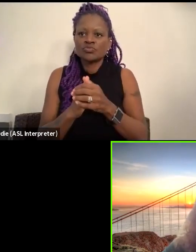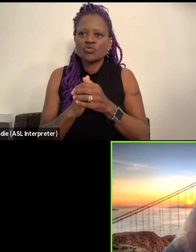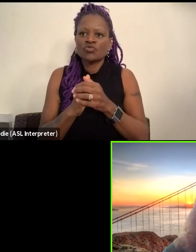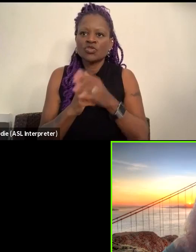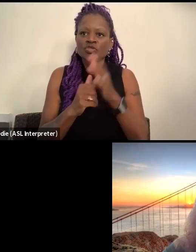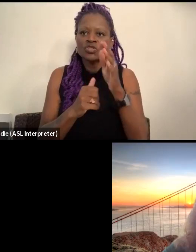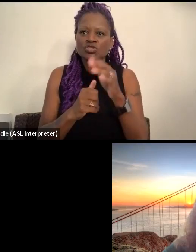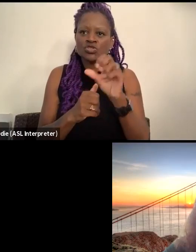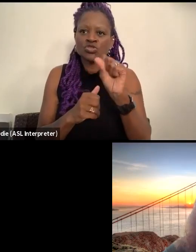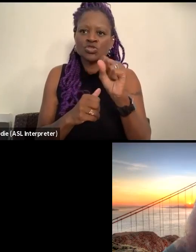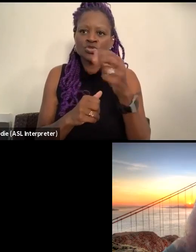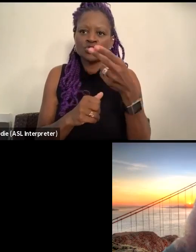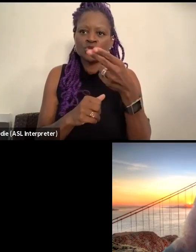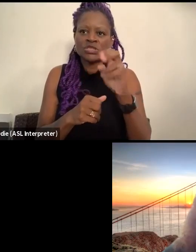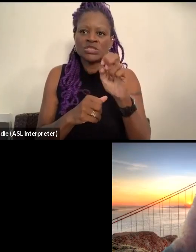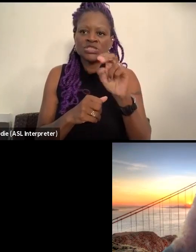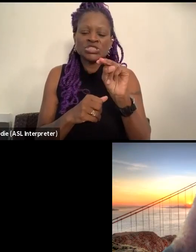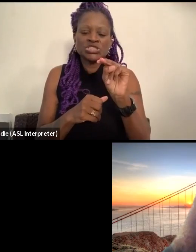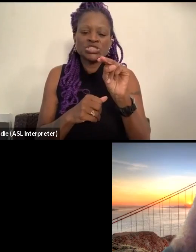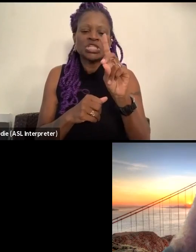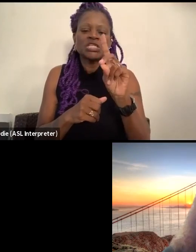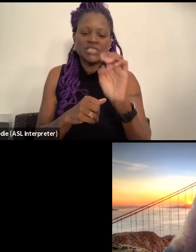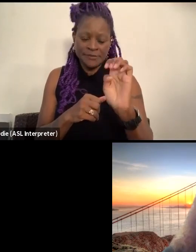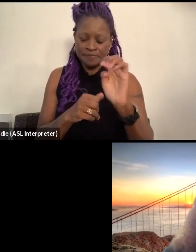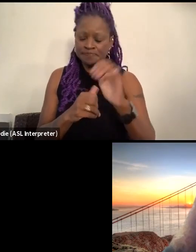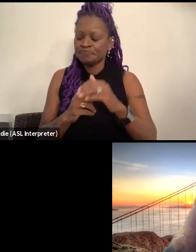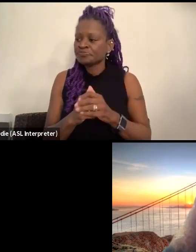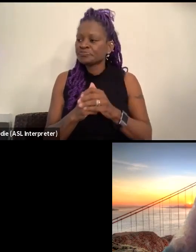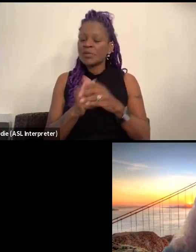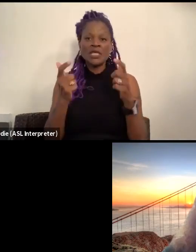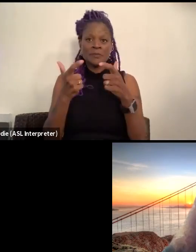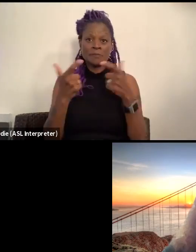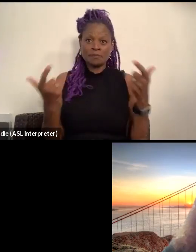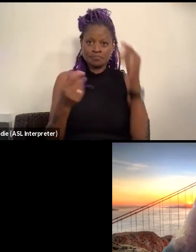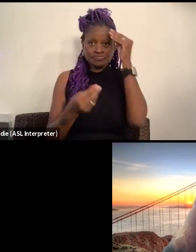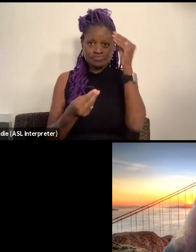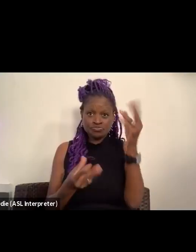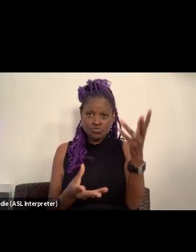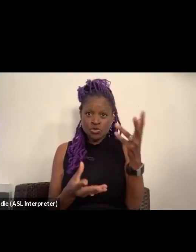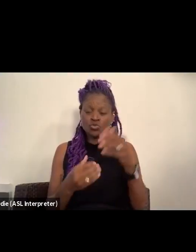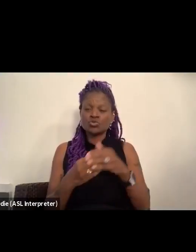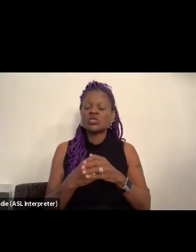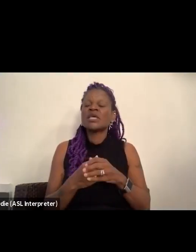Thank you, doctora Mase. The biggest news since our last briefing was that the state opened up vaccinations